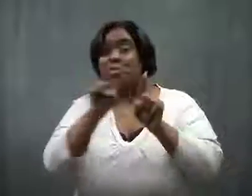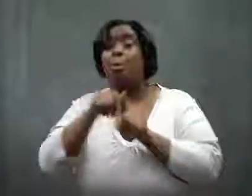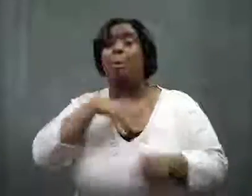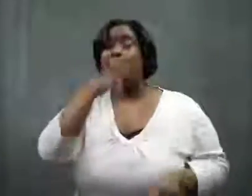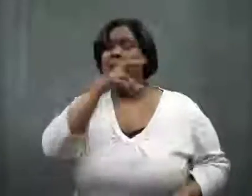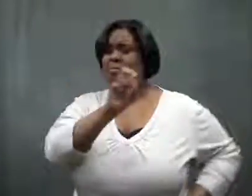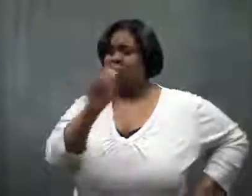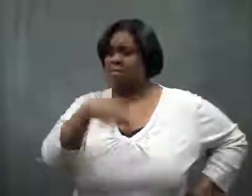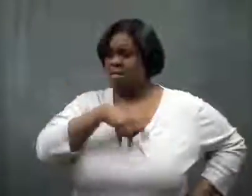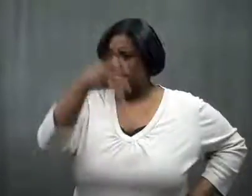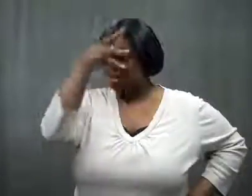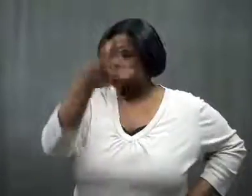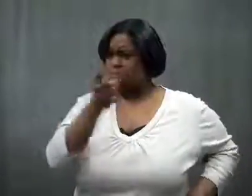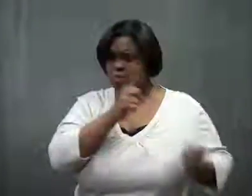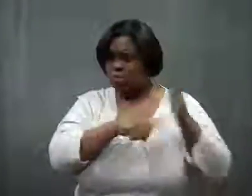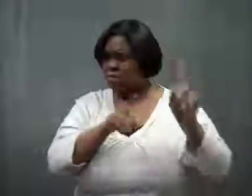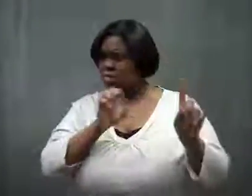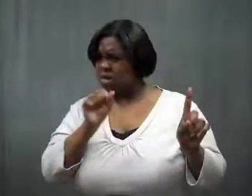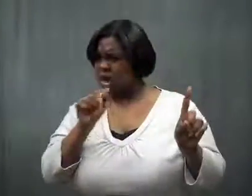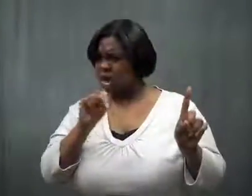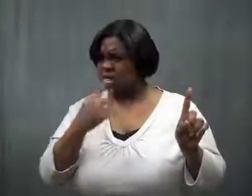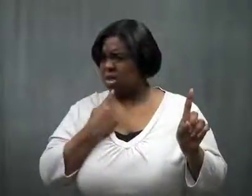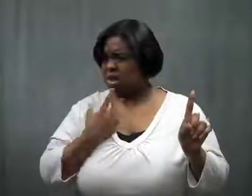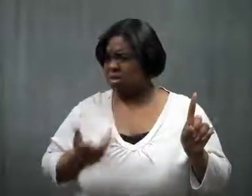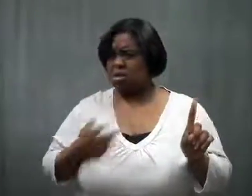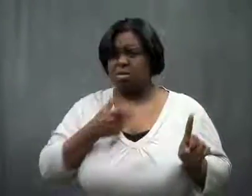She would also ask my father, "What did San say?"